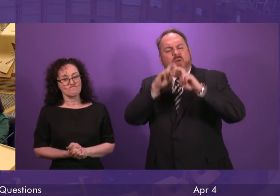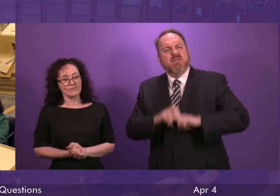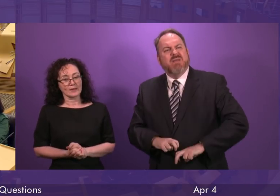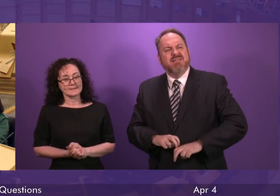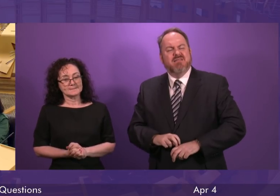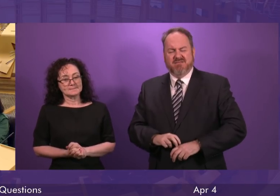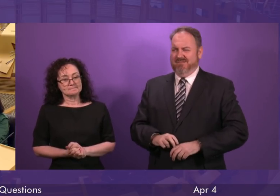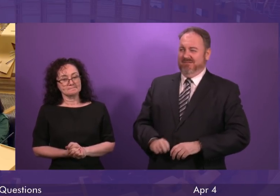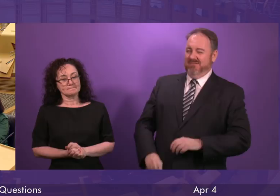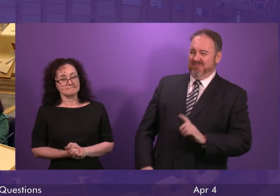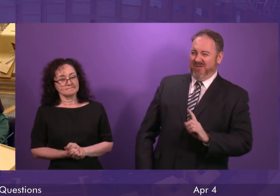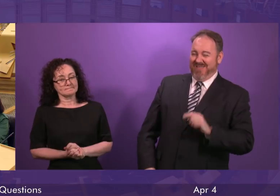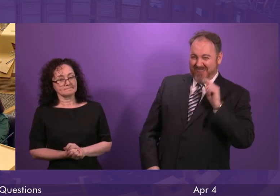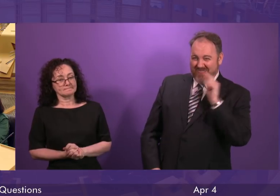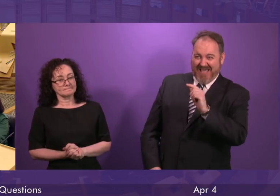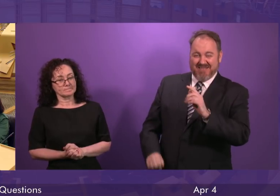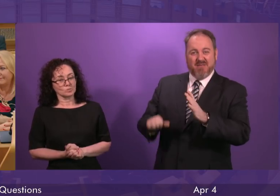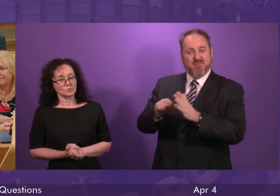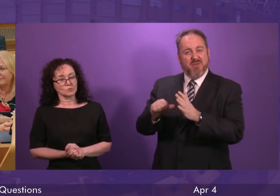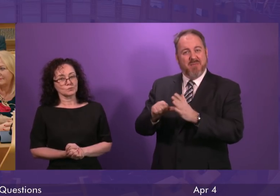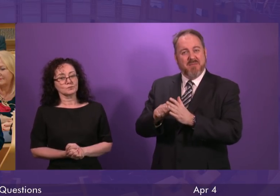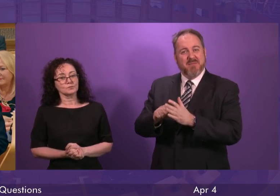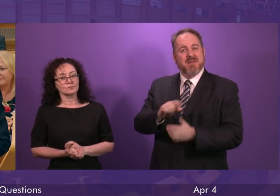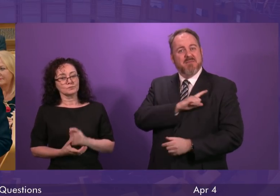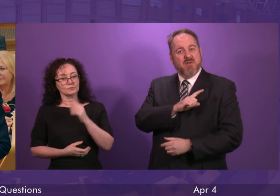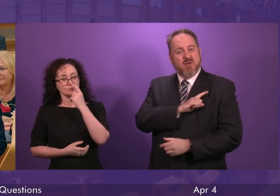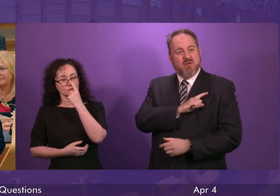That brings us to the nub of the problem, because we learned this week that three quarters